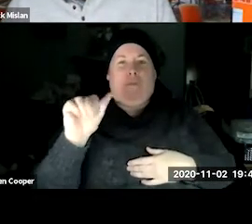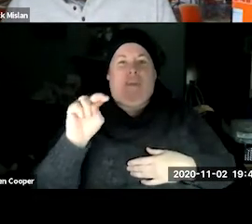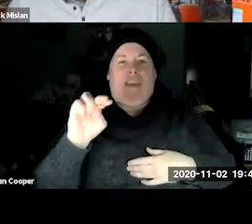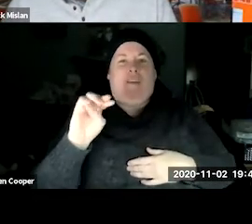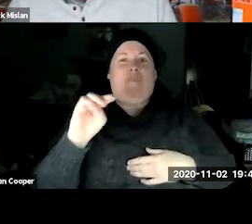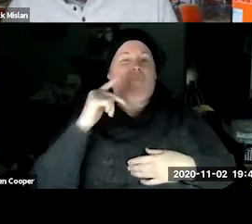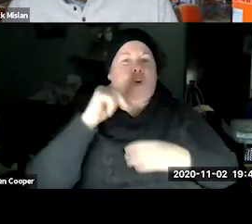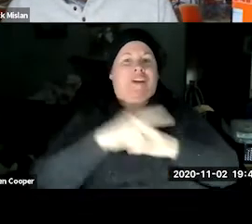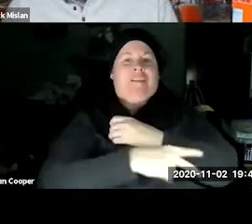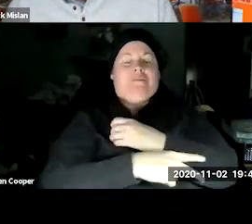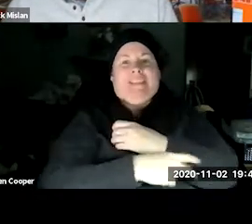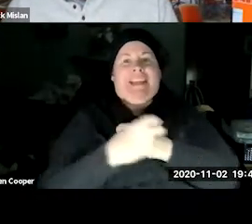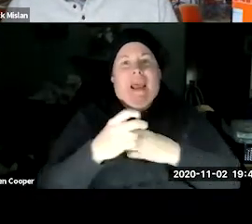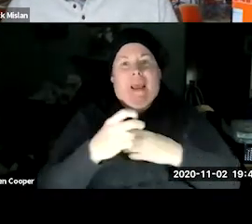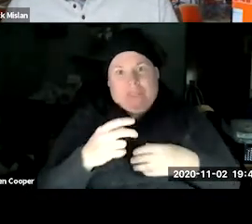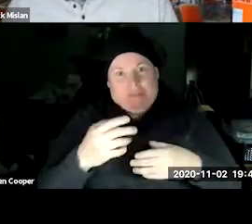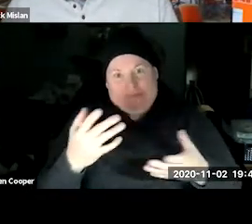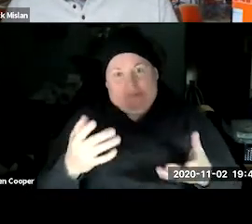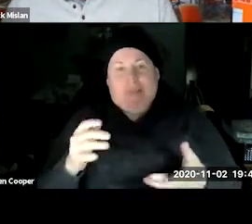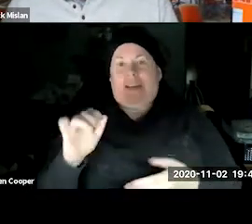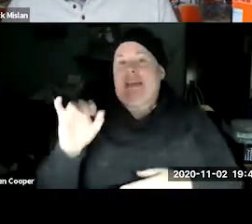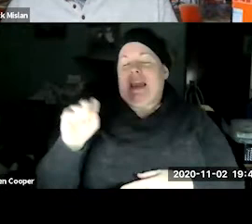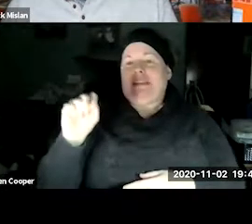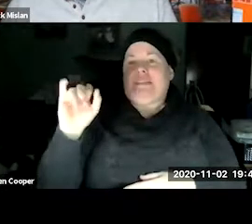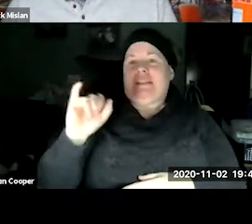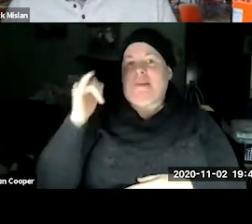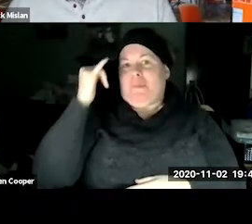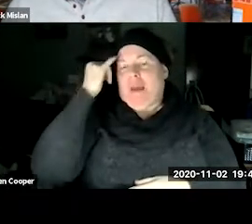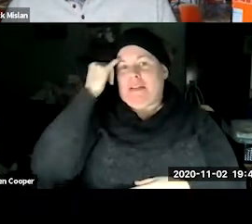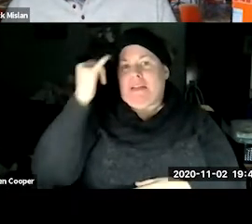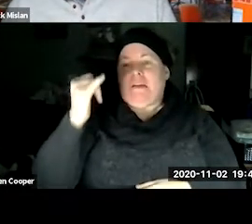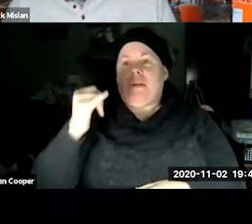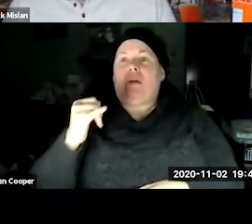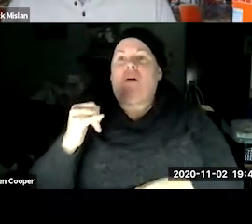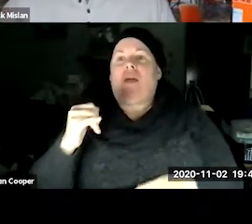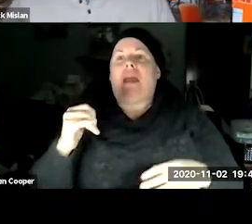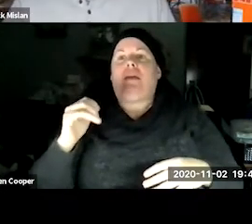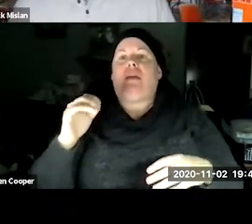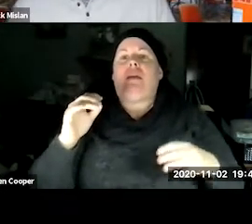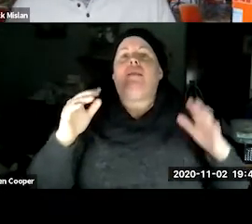Rick Mislan: I mean to jump a little bit here. I've got some of the questions up here